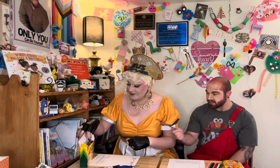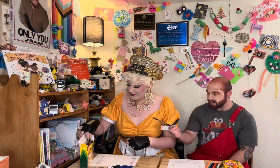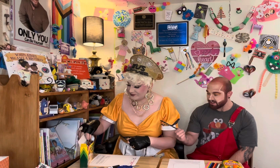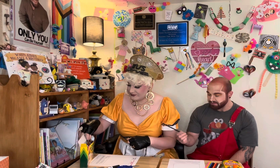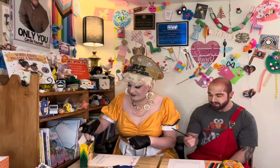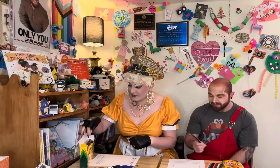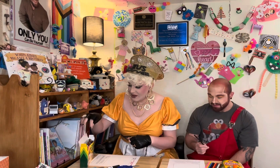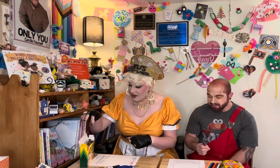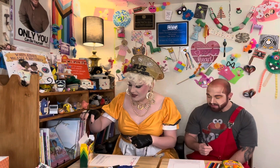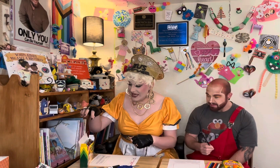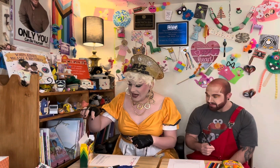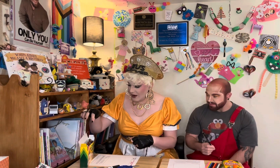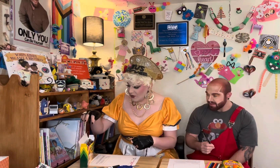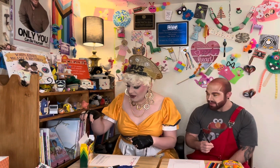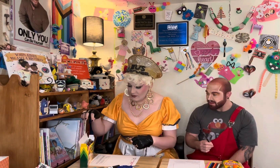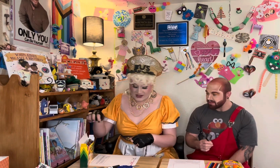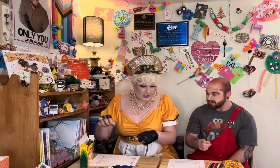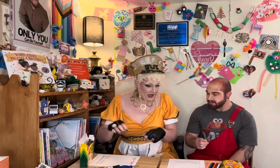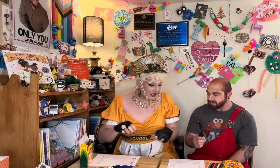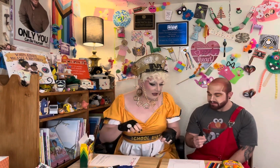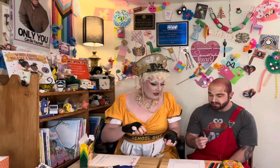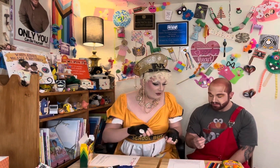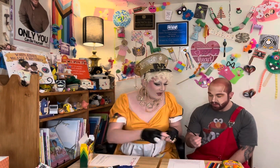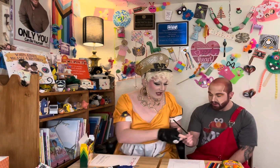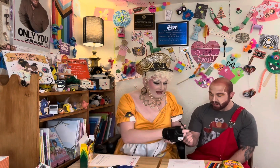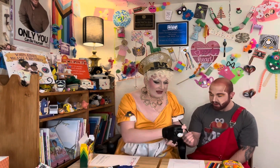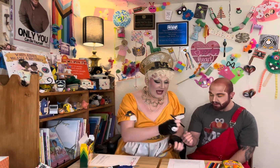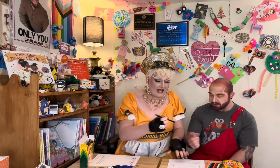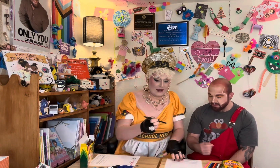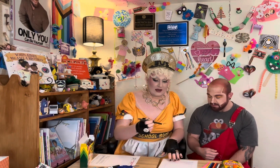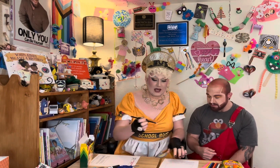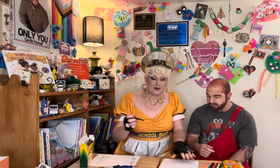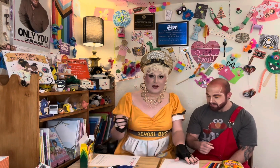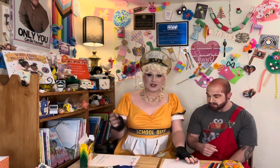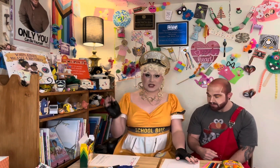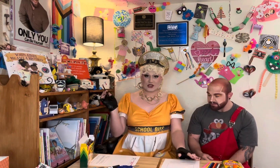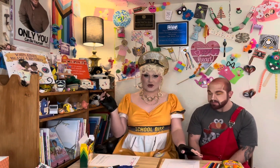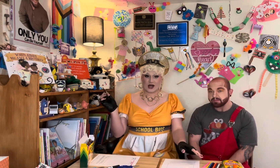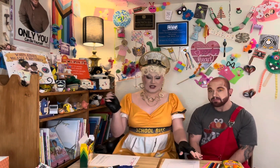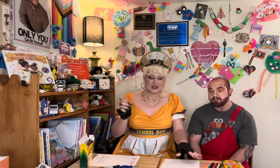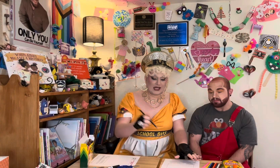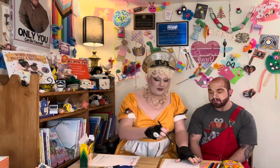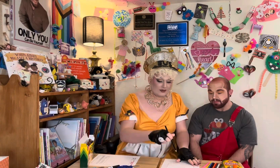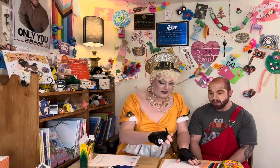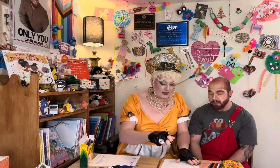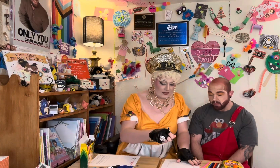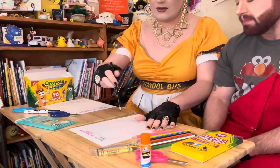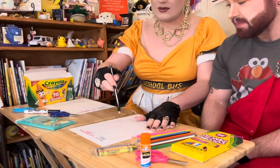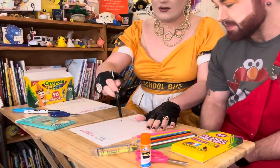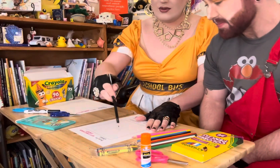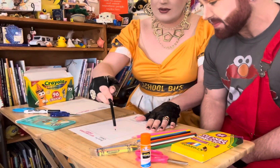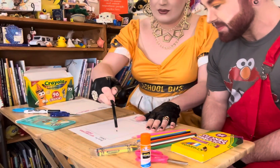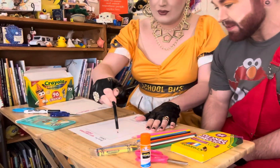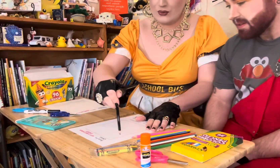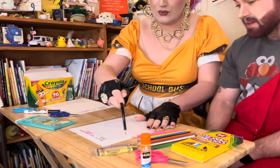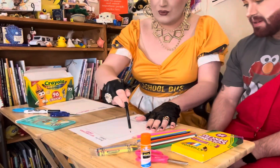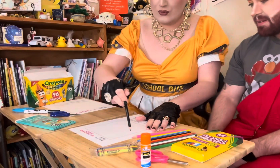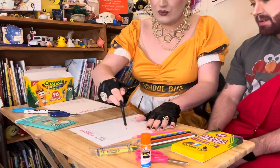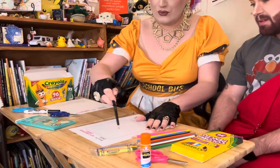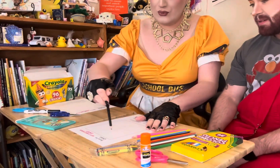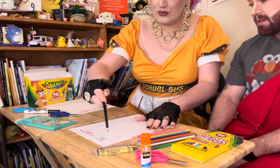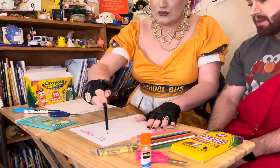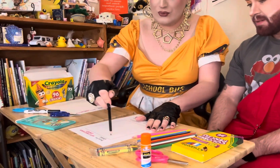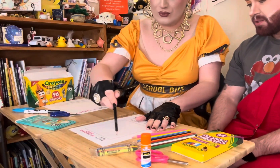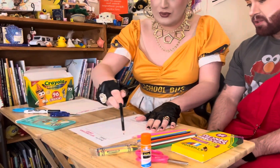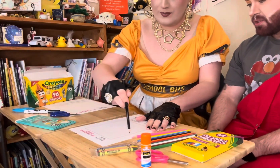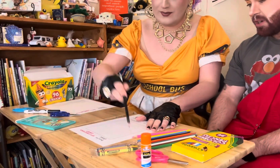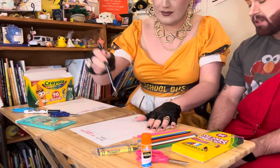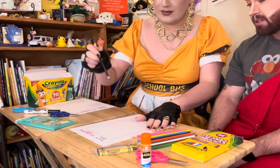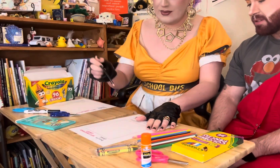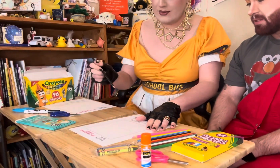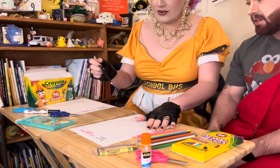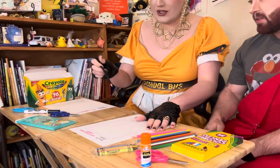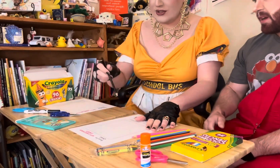to start? CALI: Yeah! Why don't we start with, like, I'm just going to draw a shape. Okay. BUSTER: Draw a circle. CALI: Draw